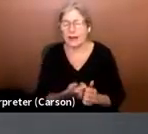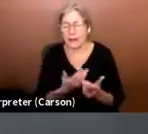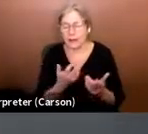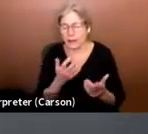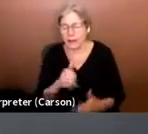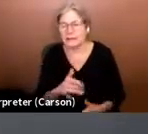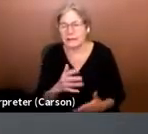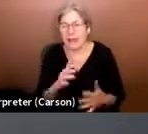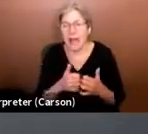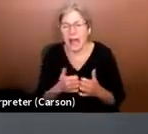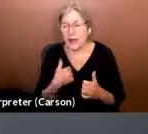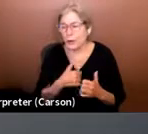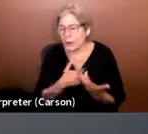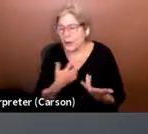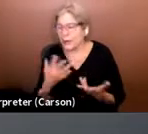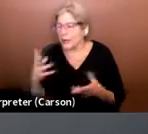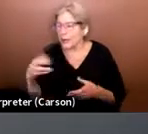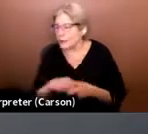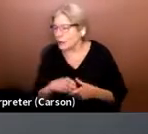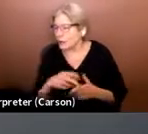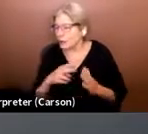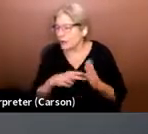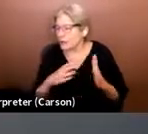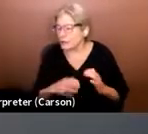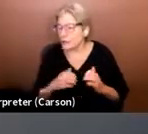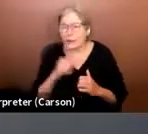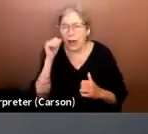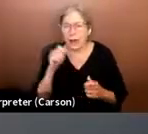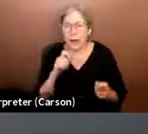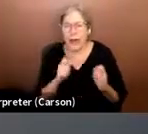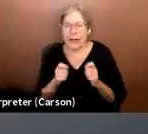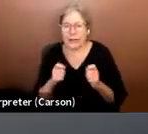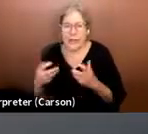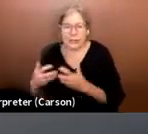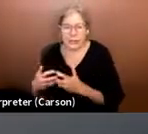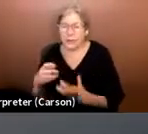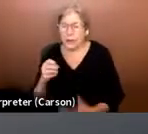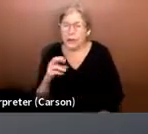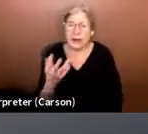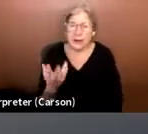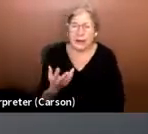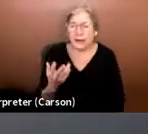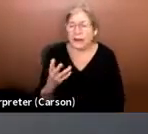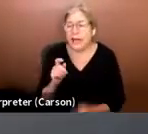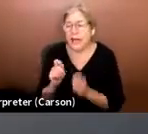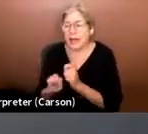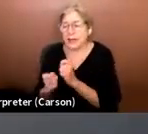readers on board with audio adaptations? Or adaptations in other formats also